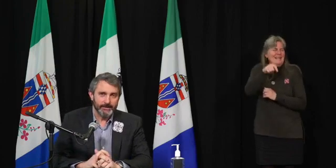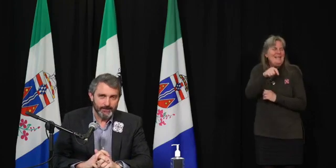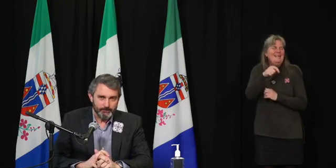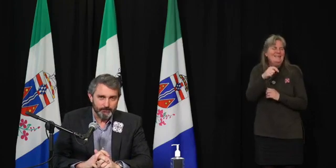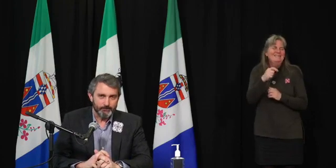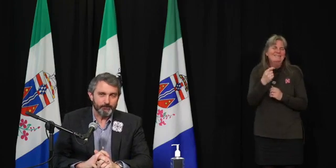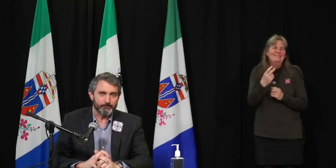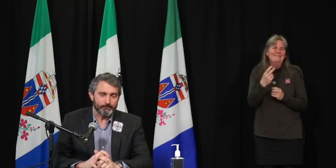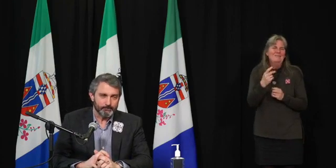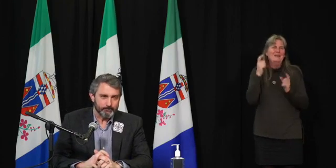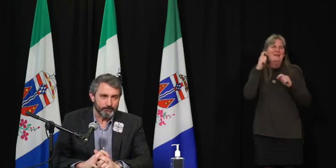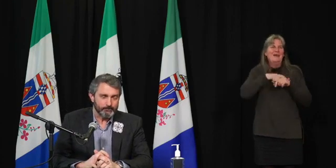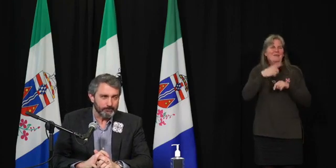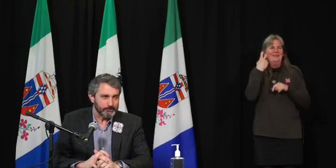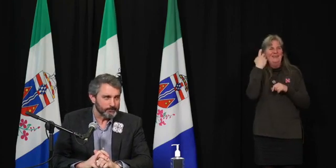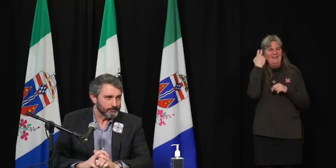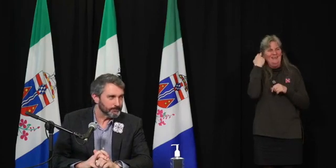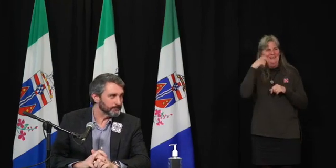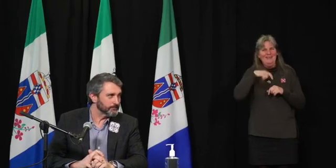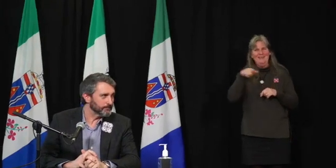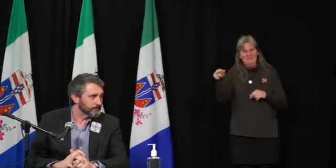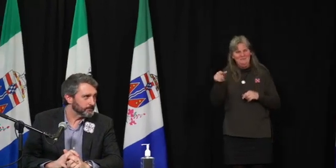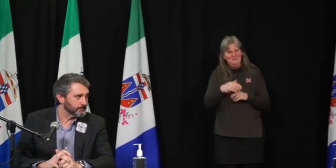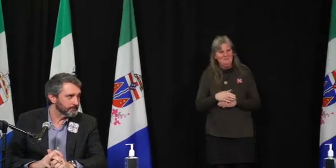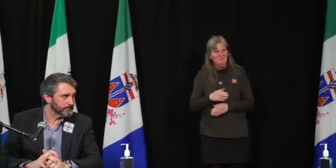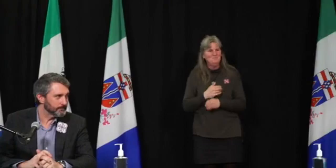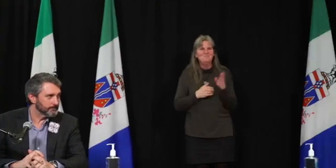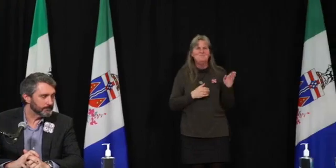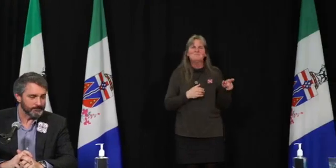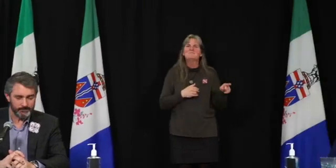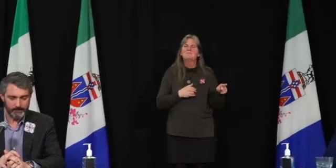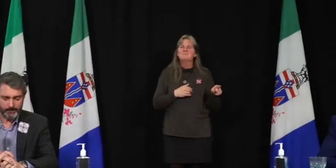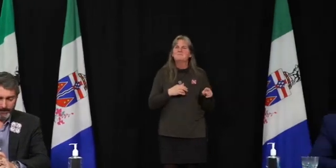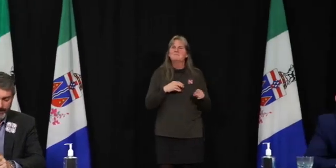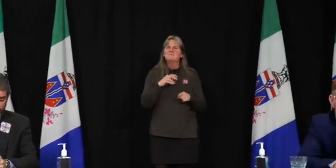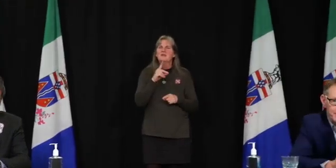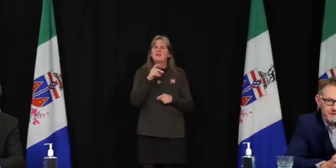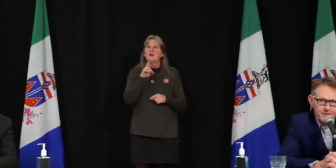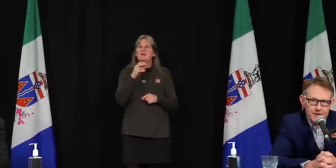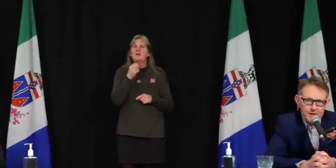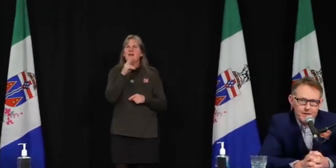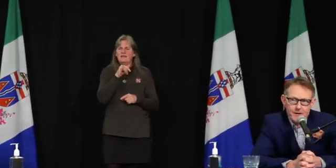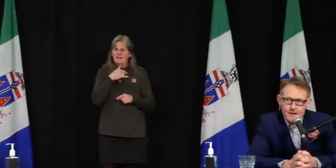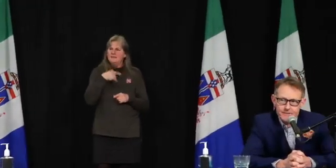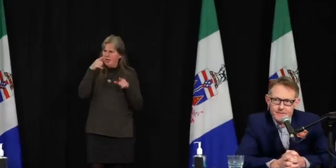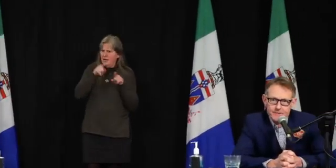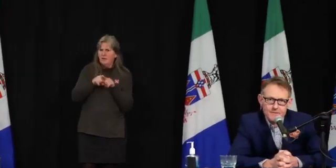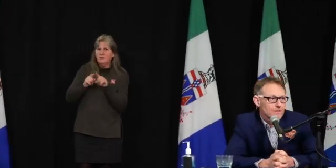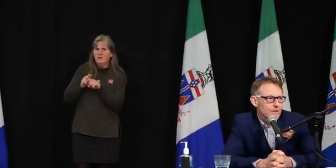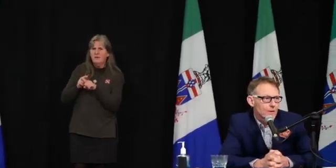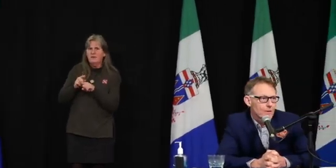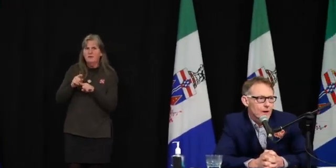appointment. Sorry, go ahead?